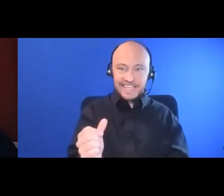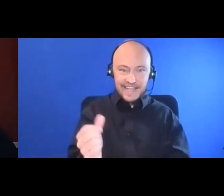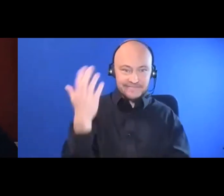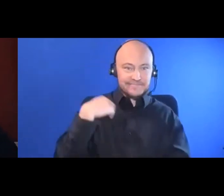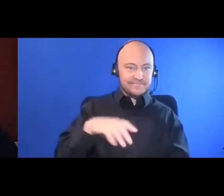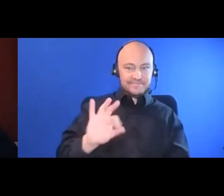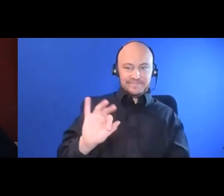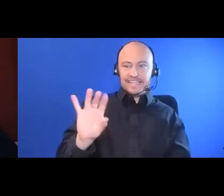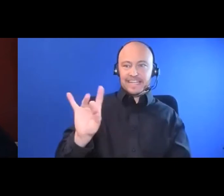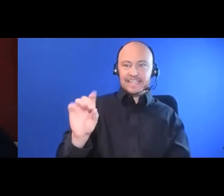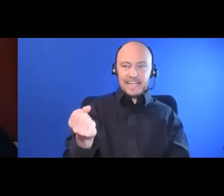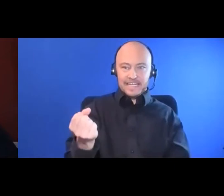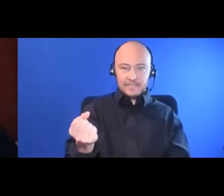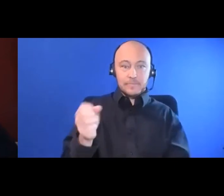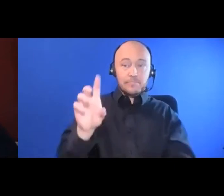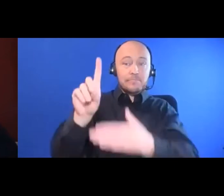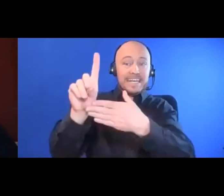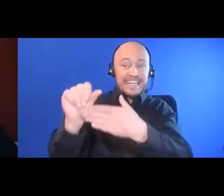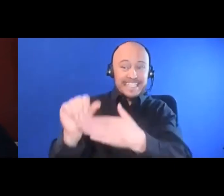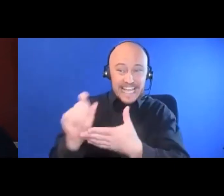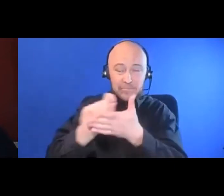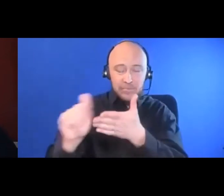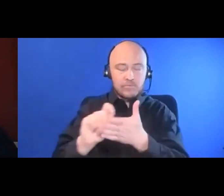but a disabled writer was not even a thing.